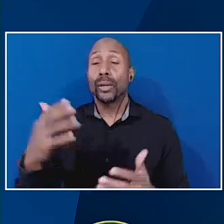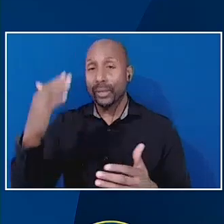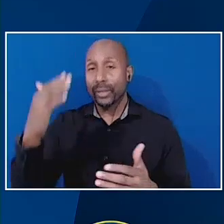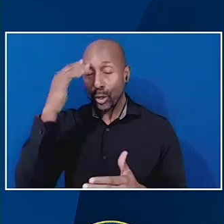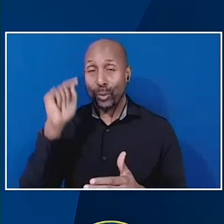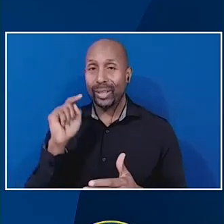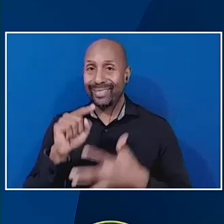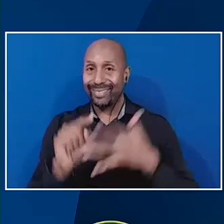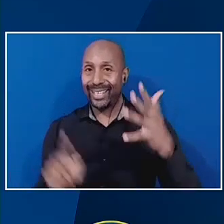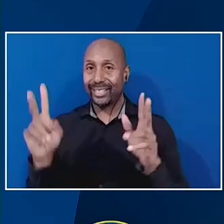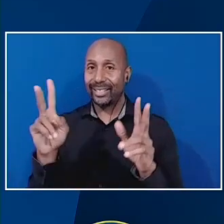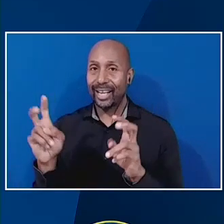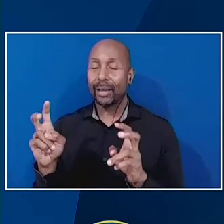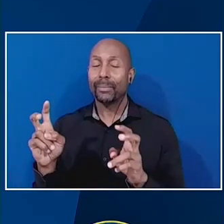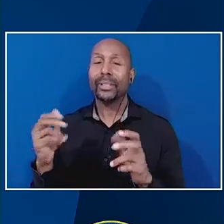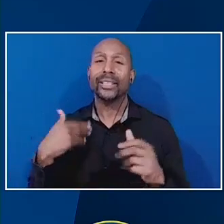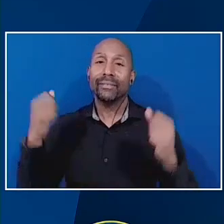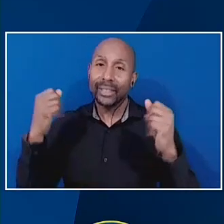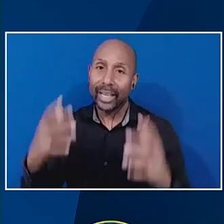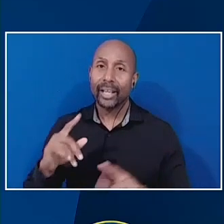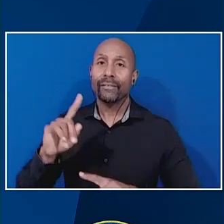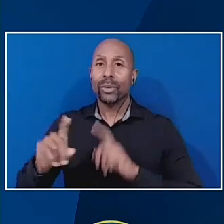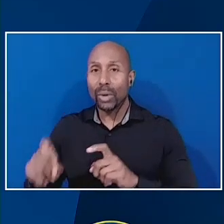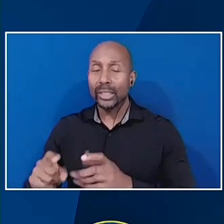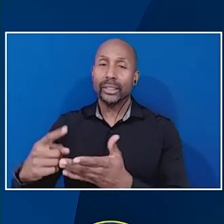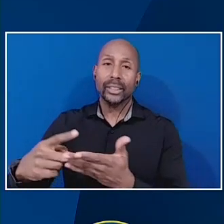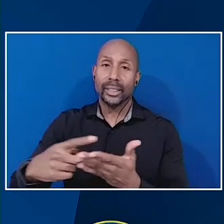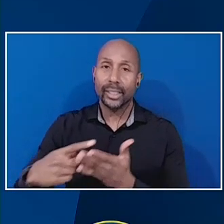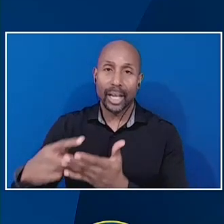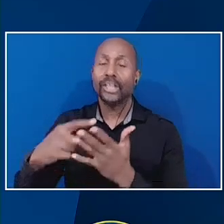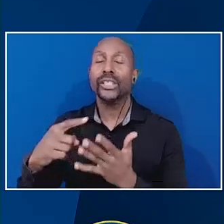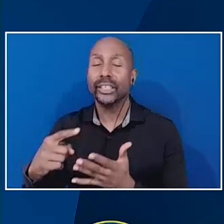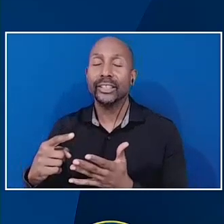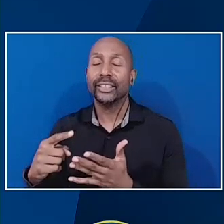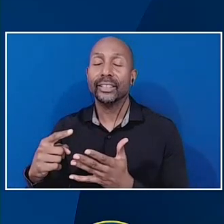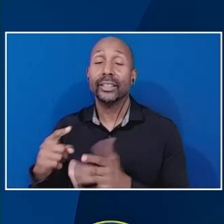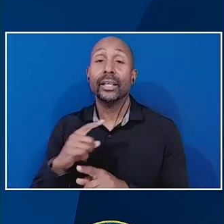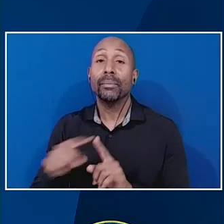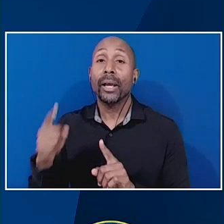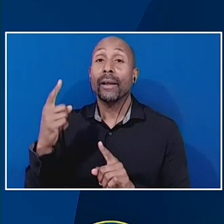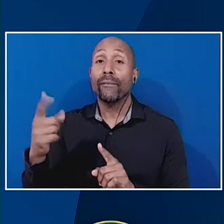questions and discussion. But in order to get through the entire